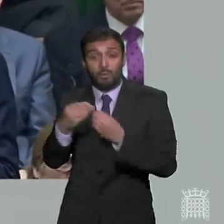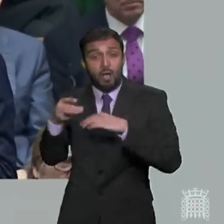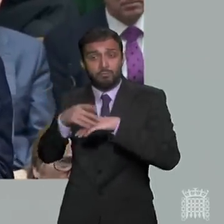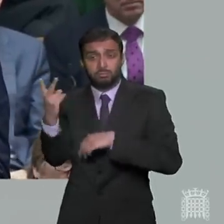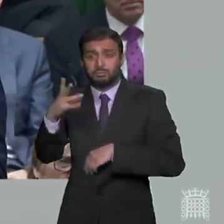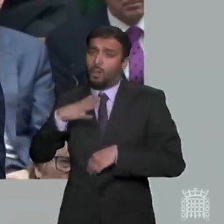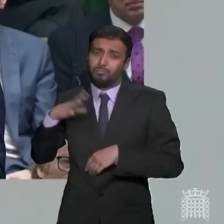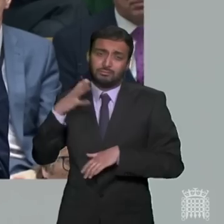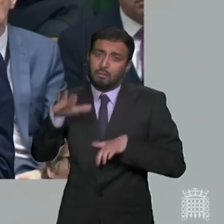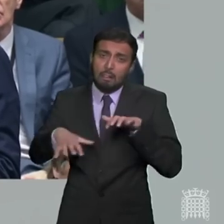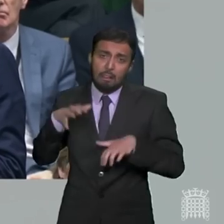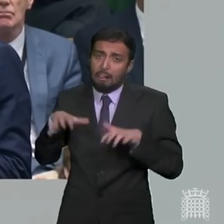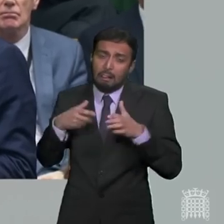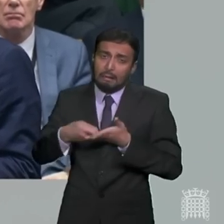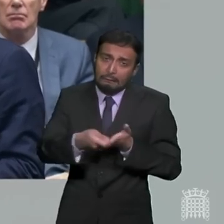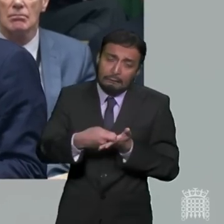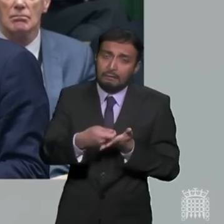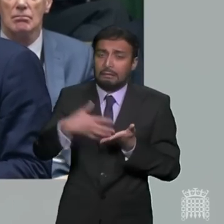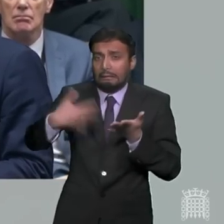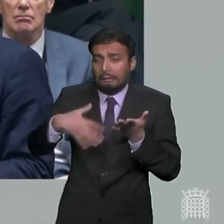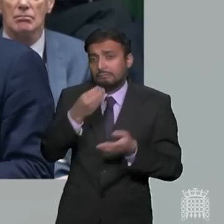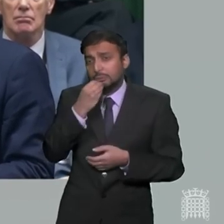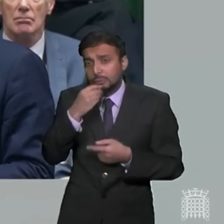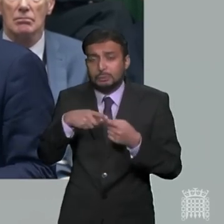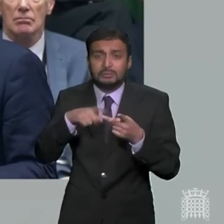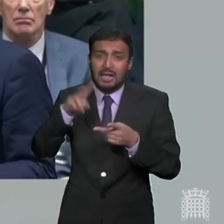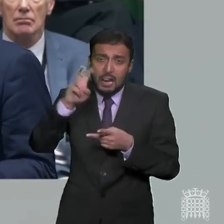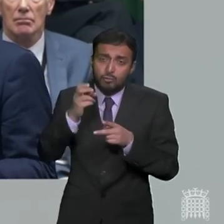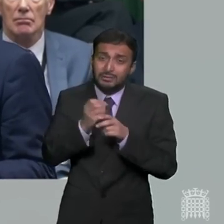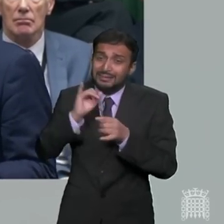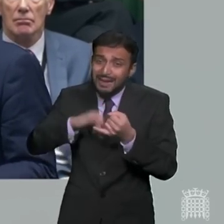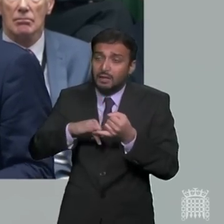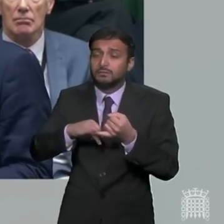now, like one in four mortgage holders across the country, they fear losing their home.